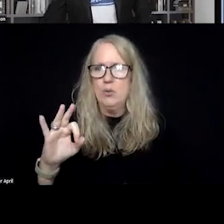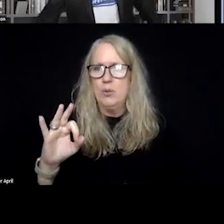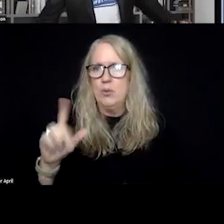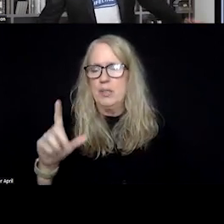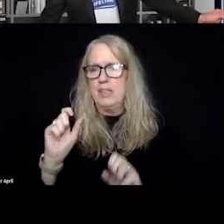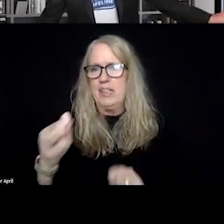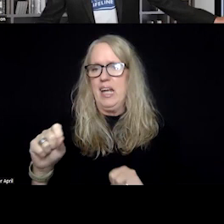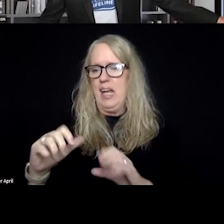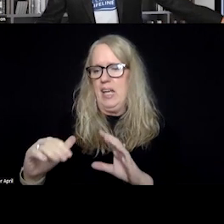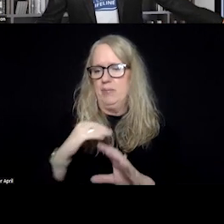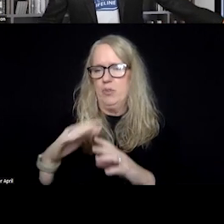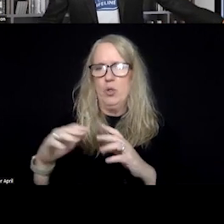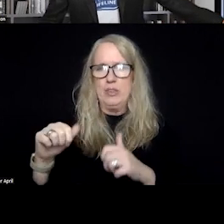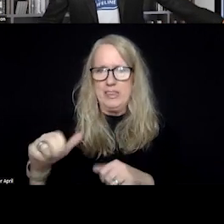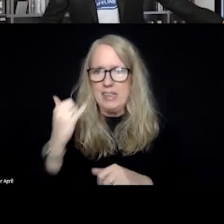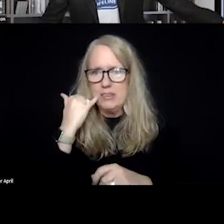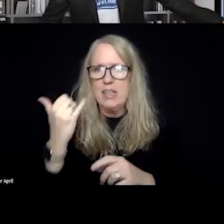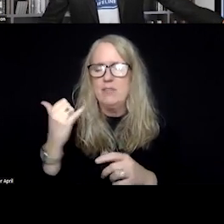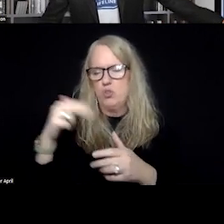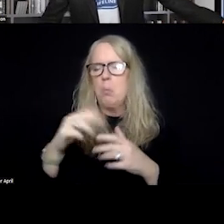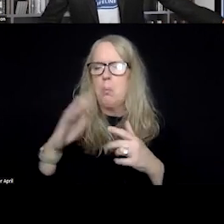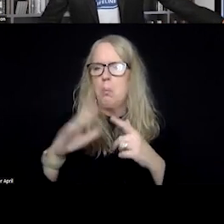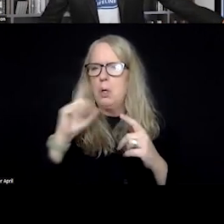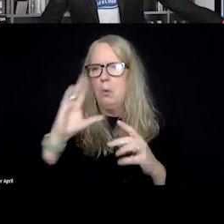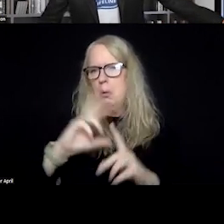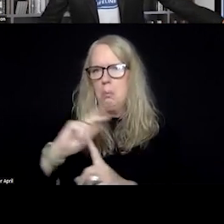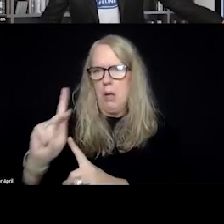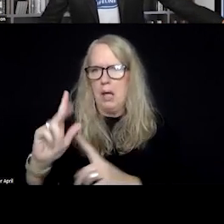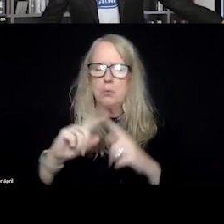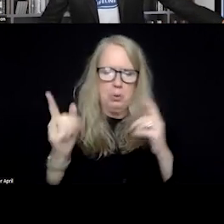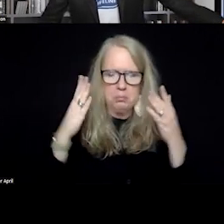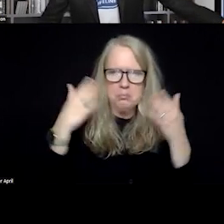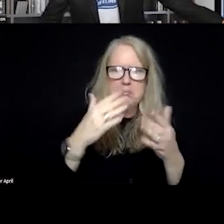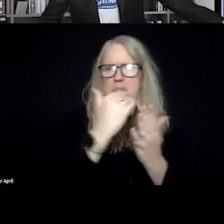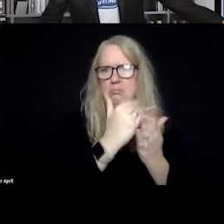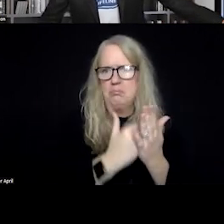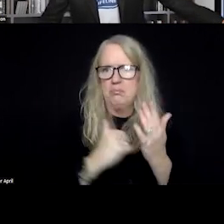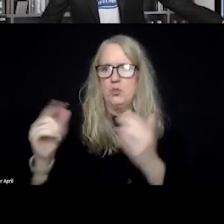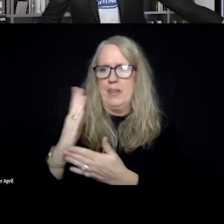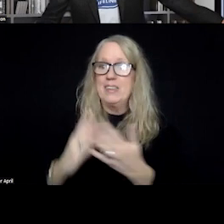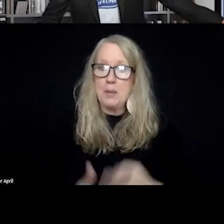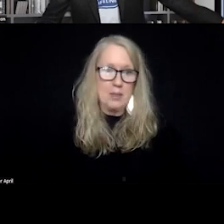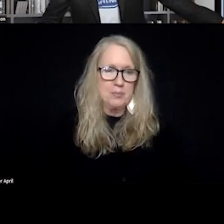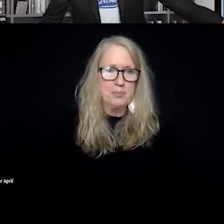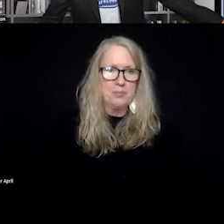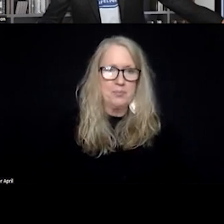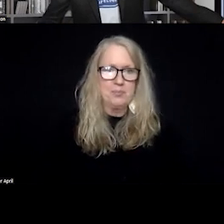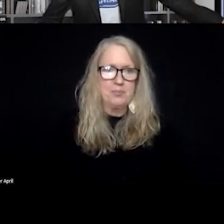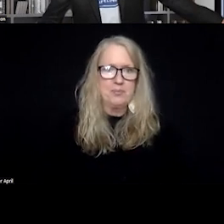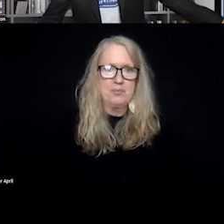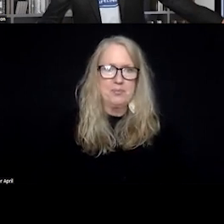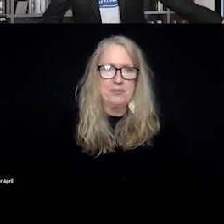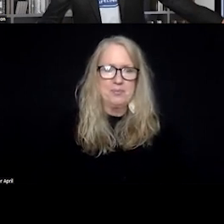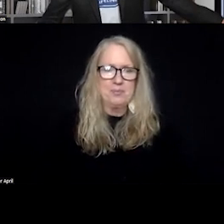TEXT OR CHAT WHEN HE COMES ON AND WE WILL COME BACK TO THIS SEGMENT.